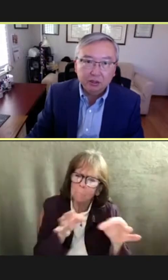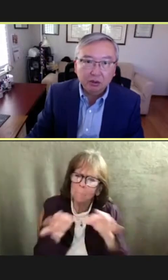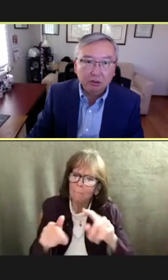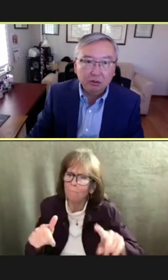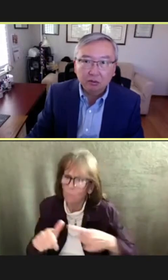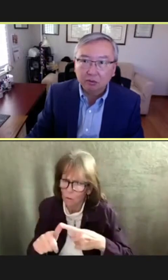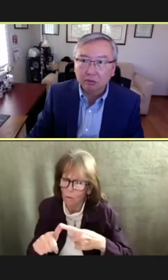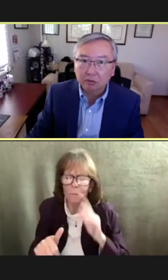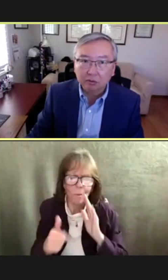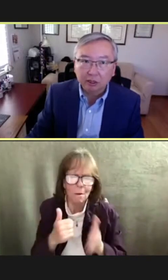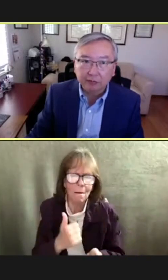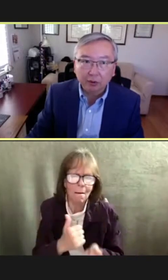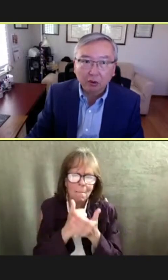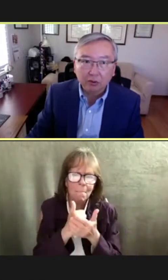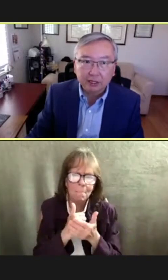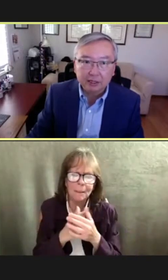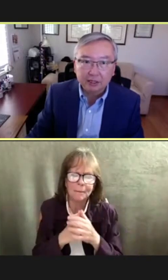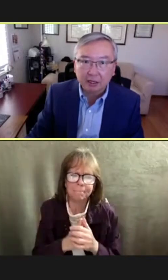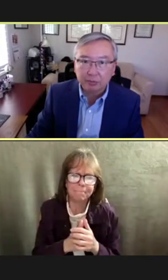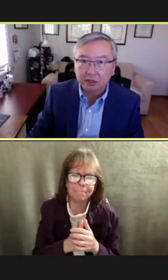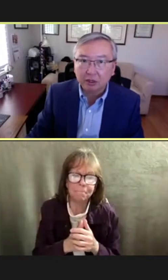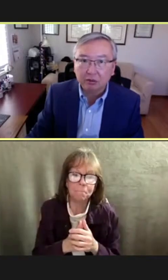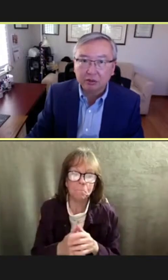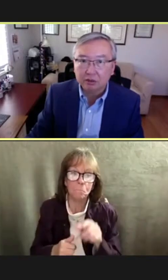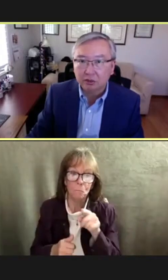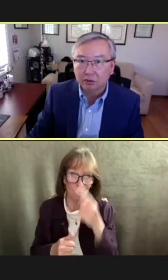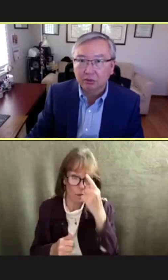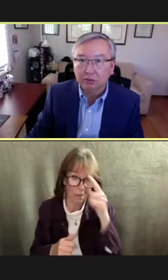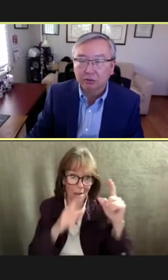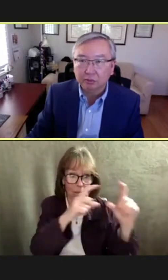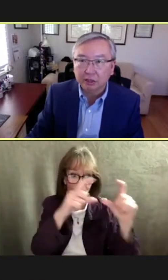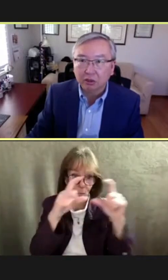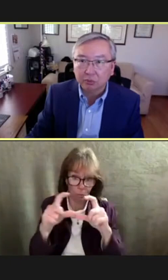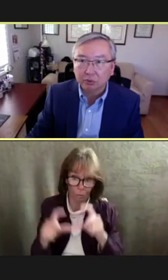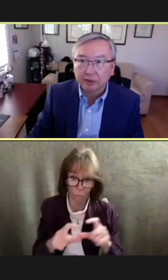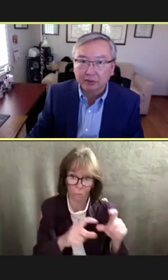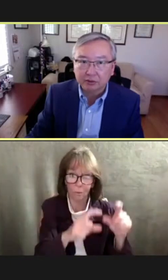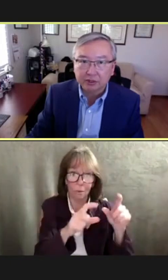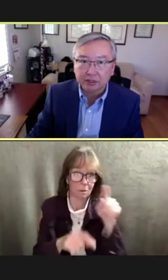So, if all of these can be taught to medical providers,